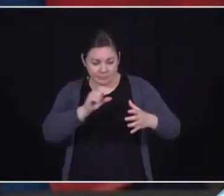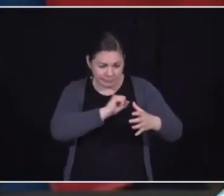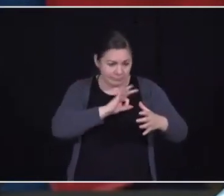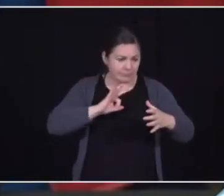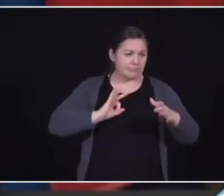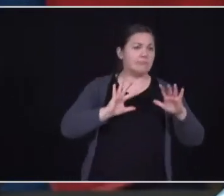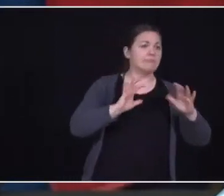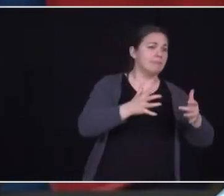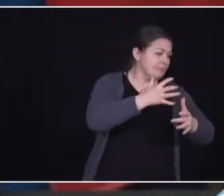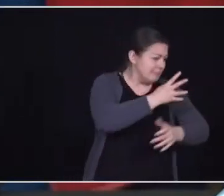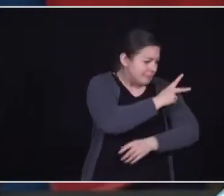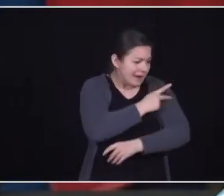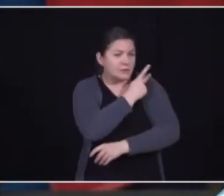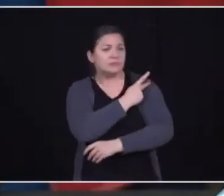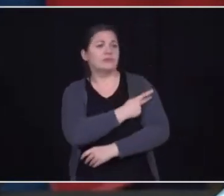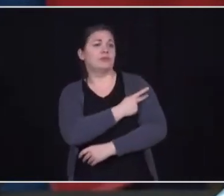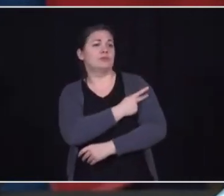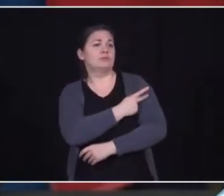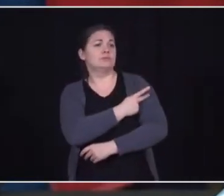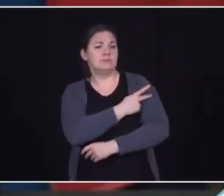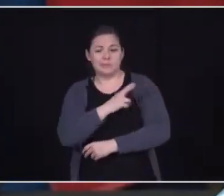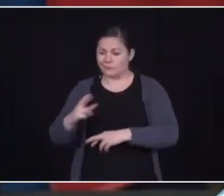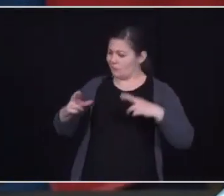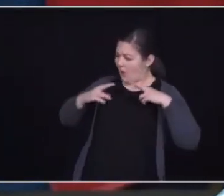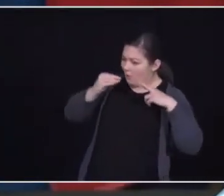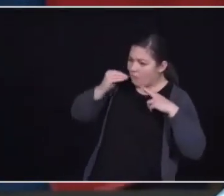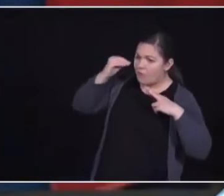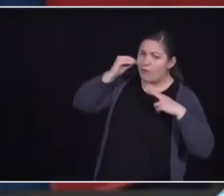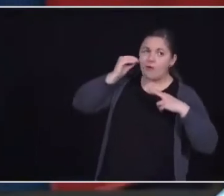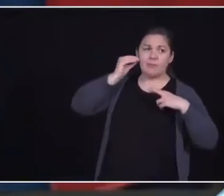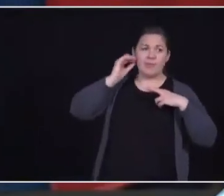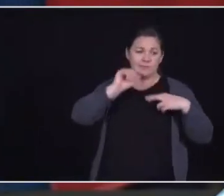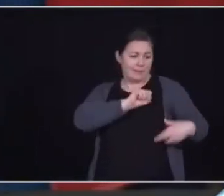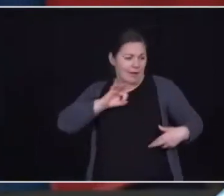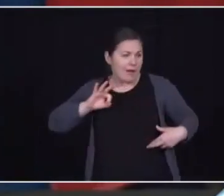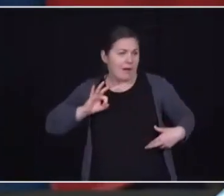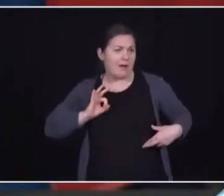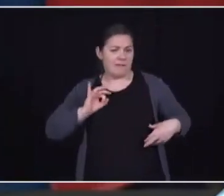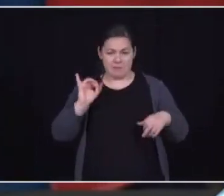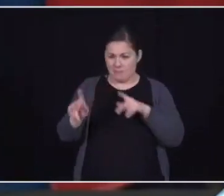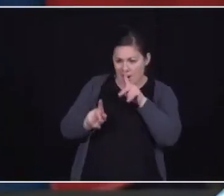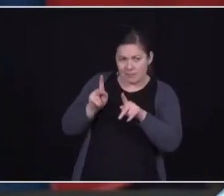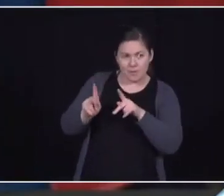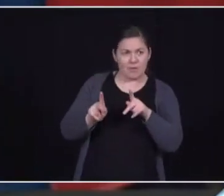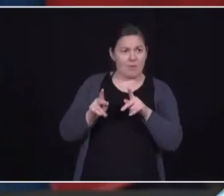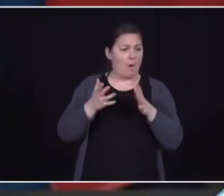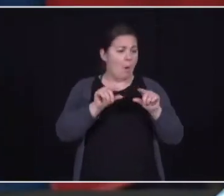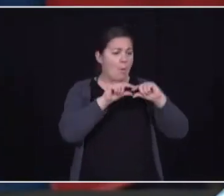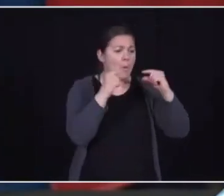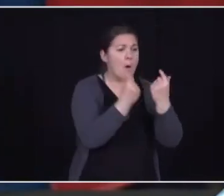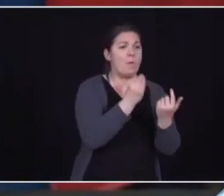regional approach. So there's a population of long-term care residents